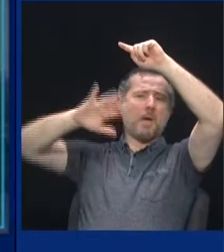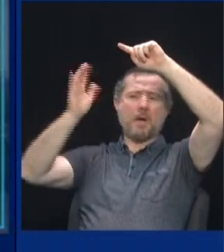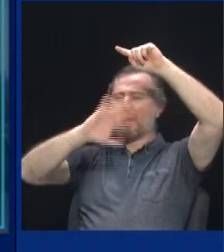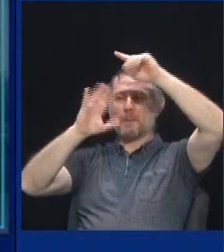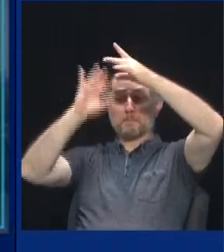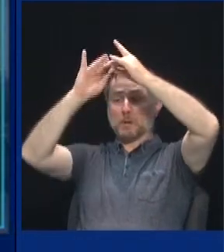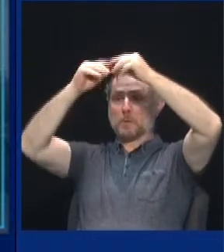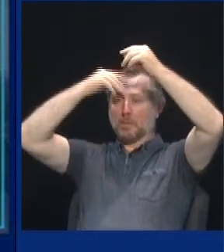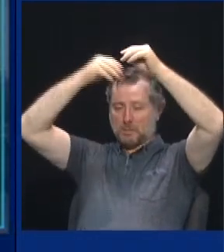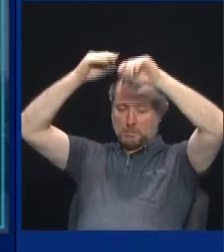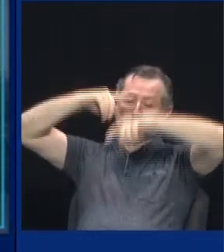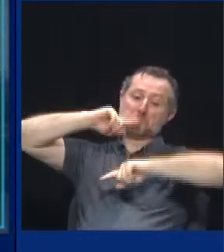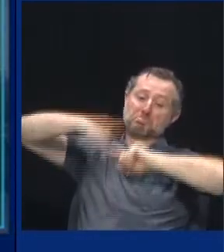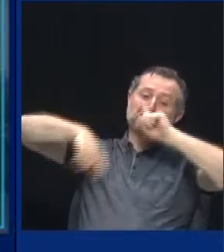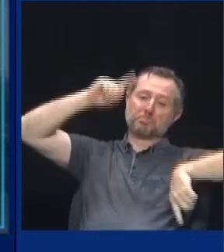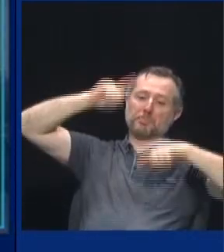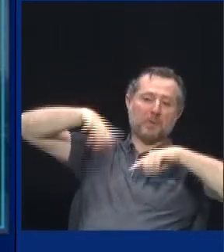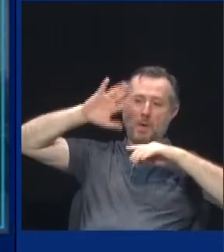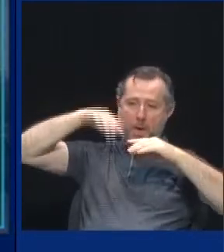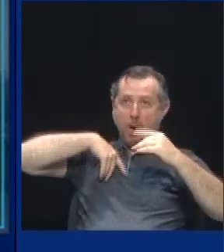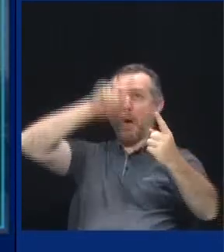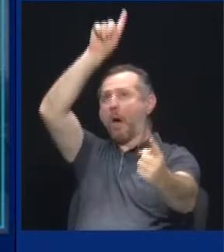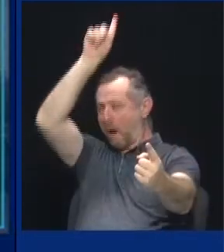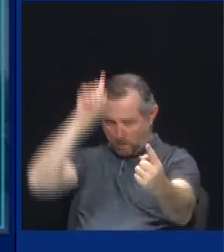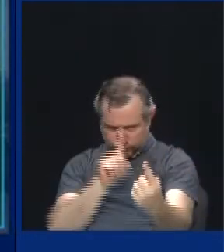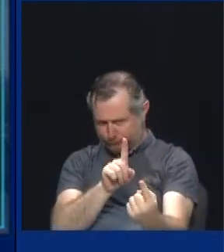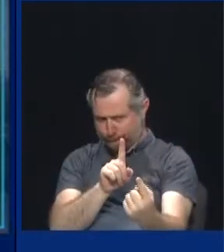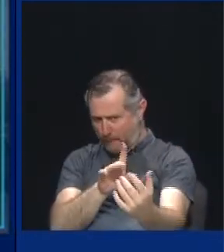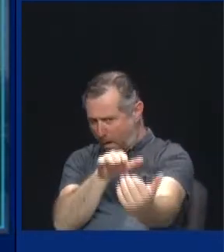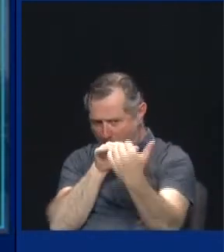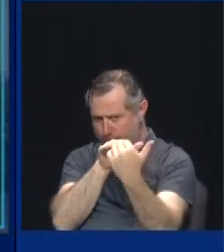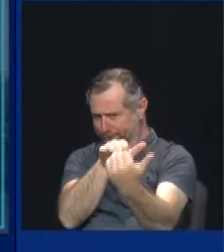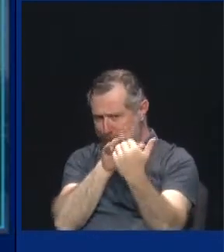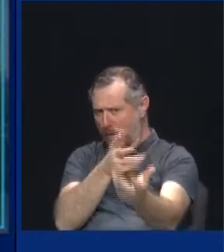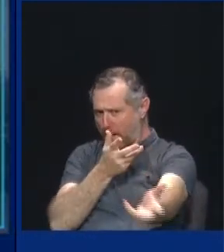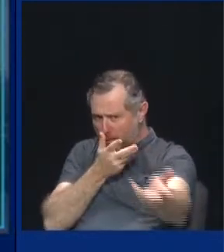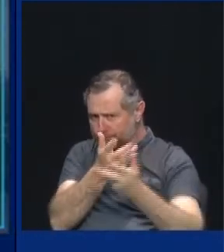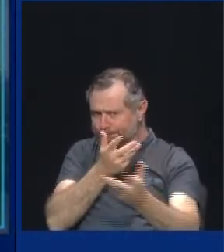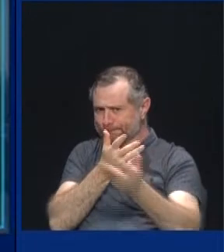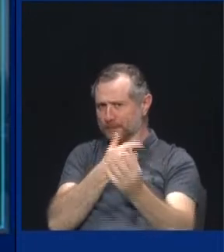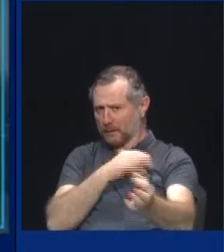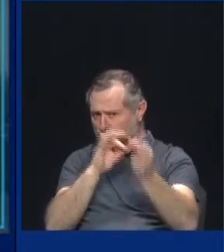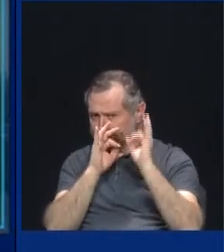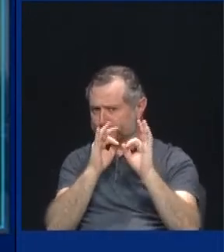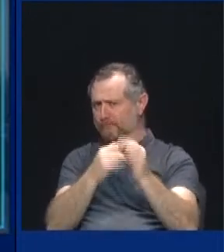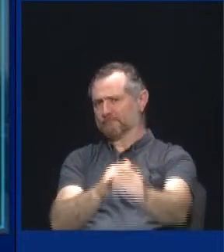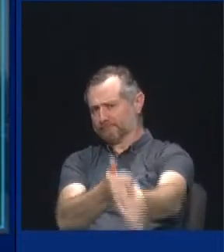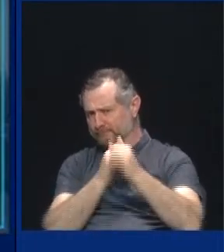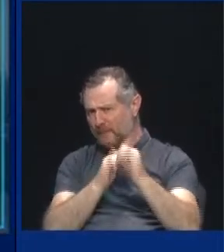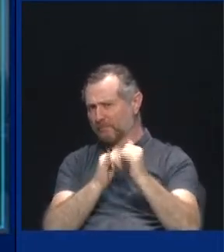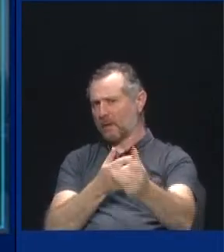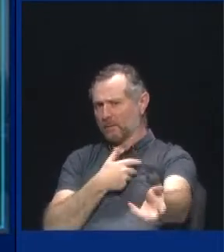BECAUSE IT'S NOT GOING TO BE A TOP DOWN MESSAGE. IT HAS TO BE SOMEONE WHO SPEAKS